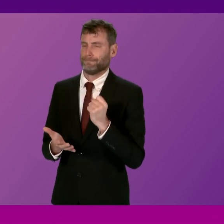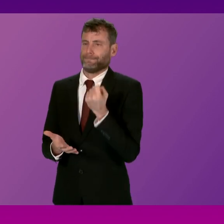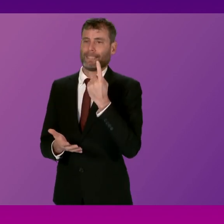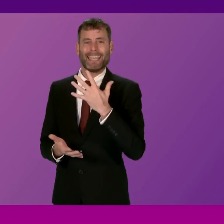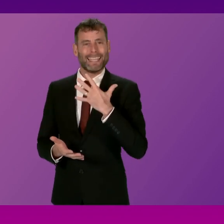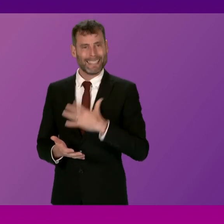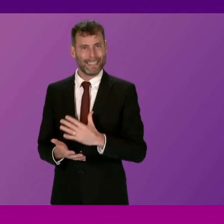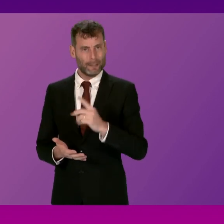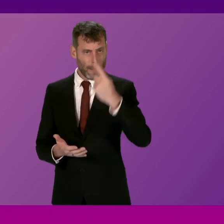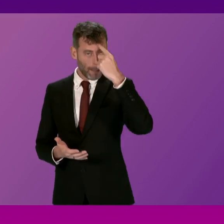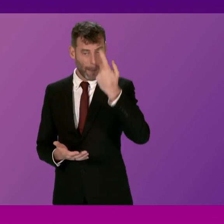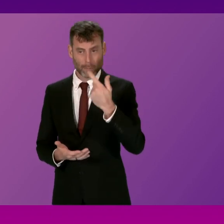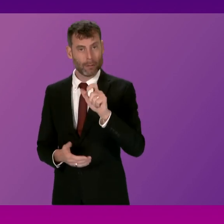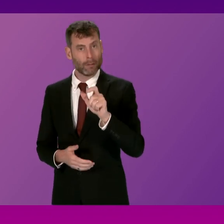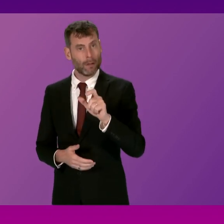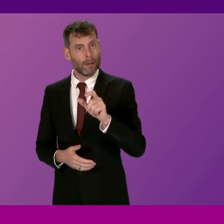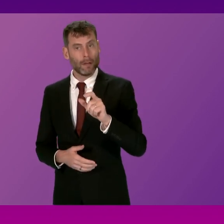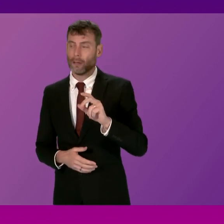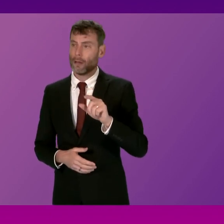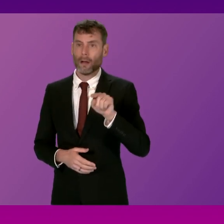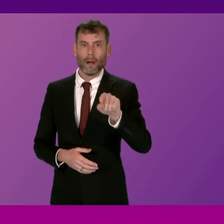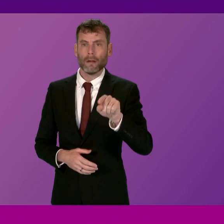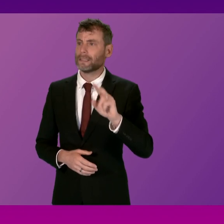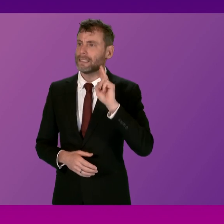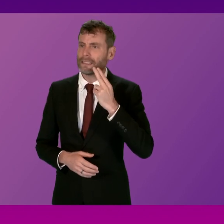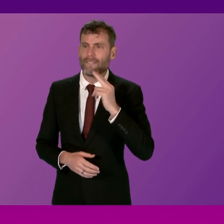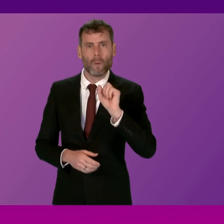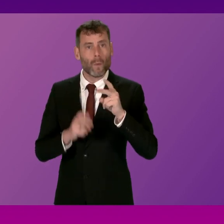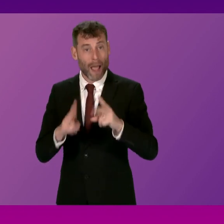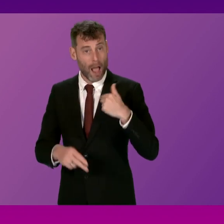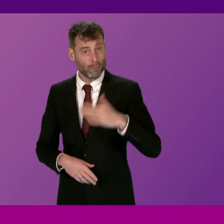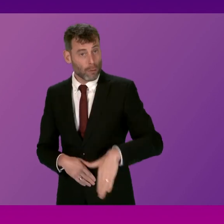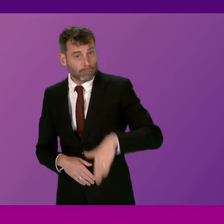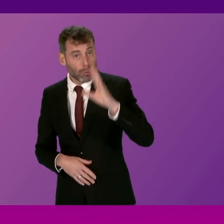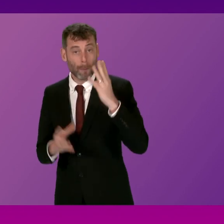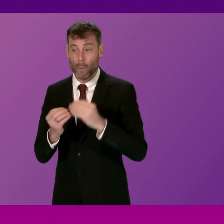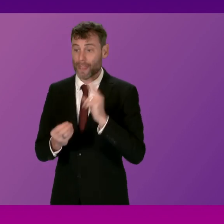I was raised alongside deaf children and CODAs—children of deaf adults.